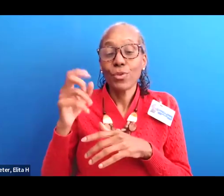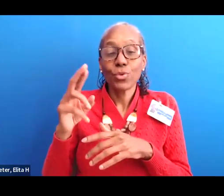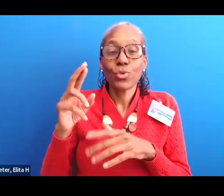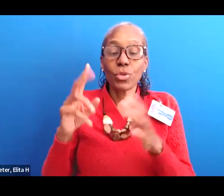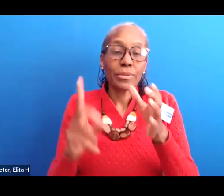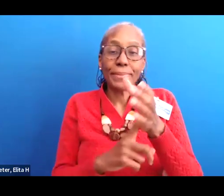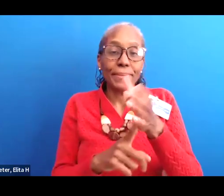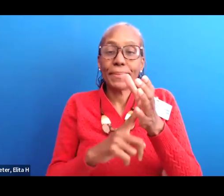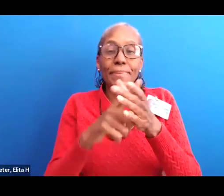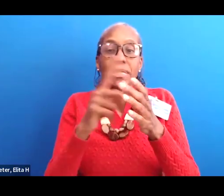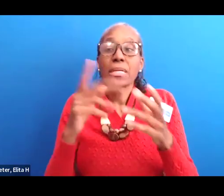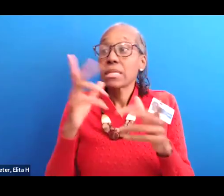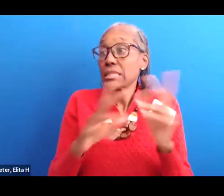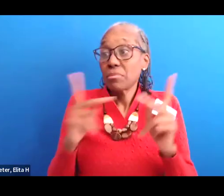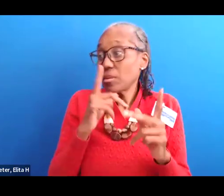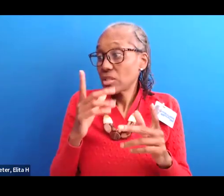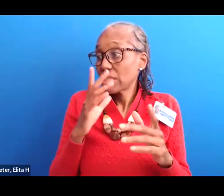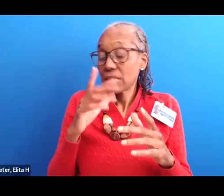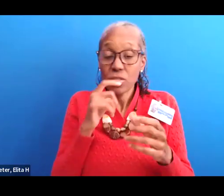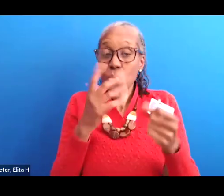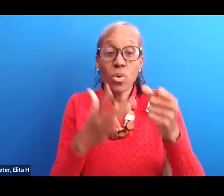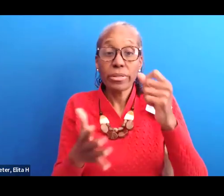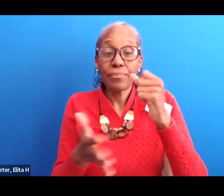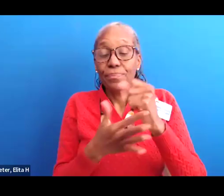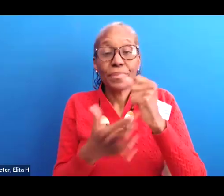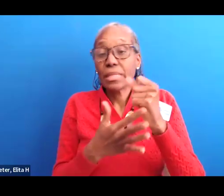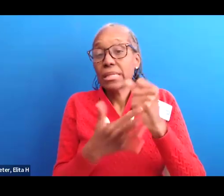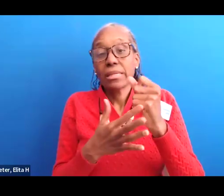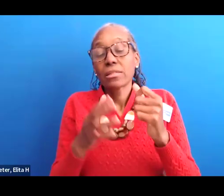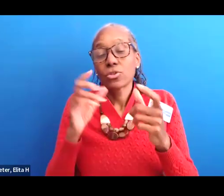just elect not to do digital stimulation, and then they have a lot of problem with their bowels.